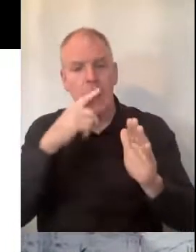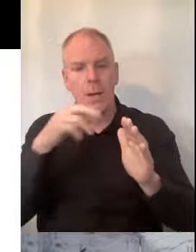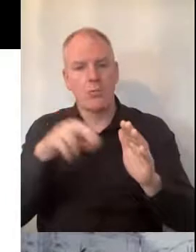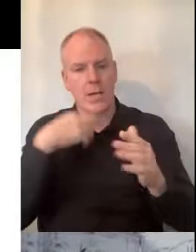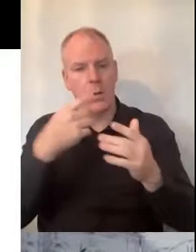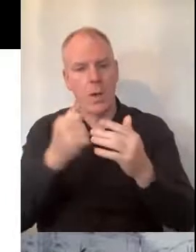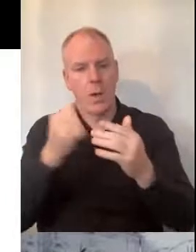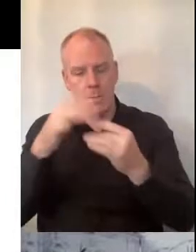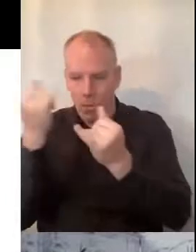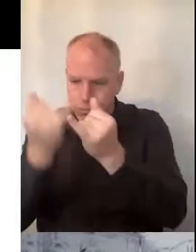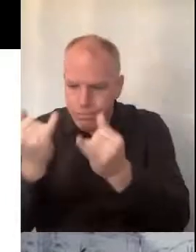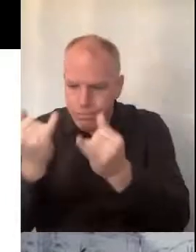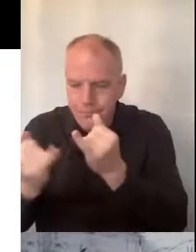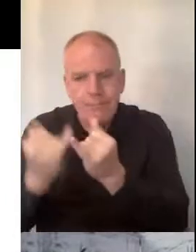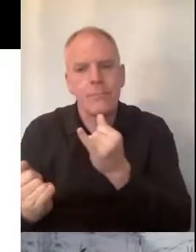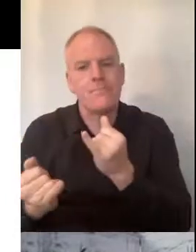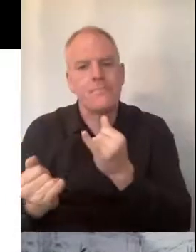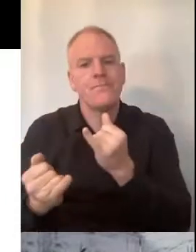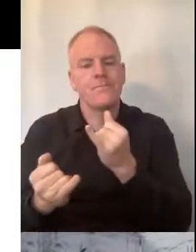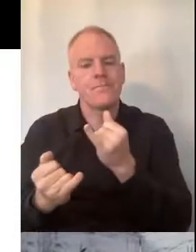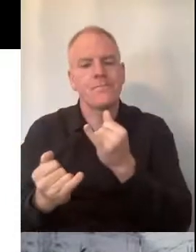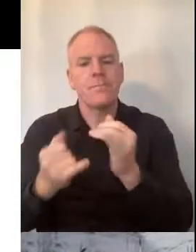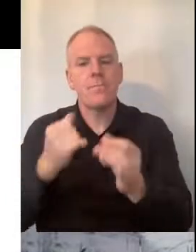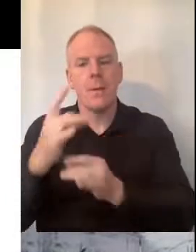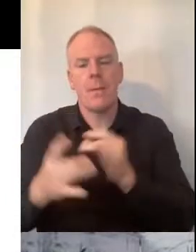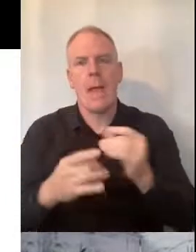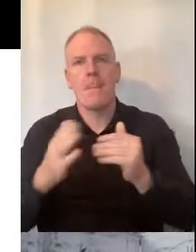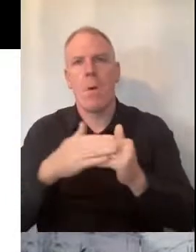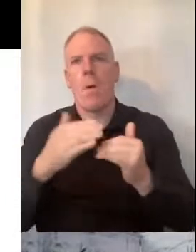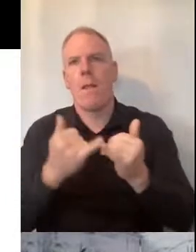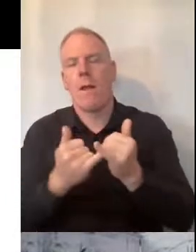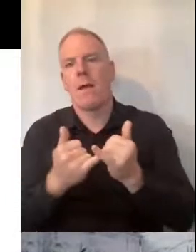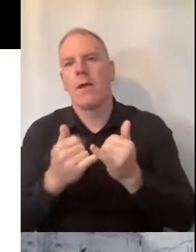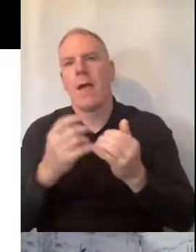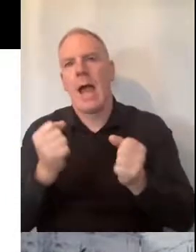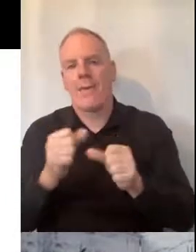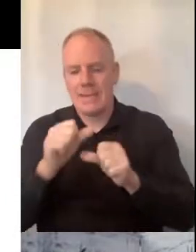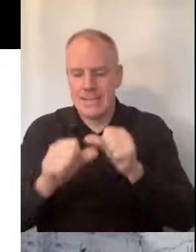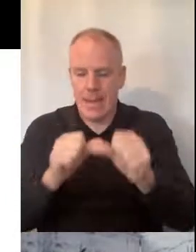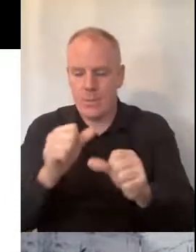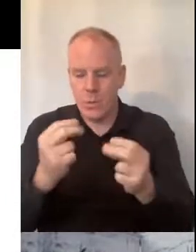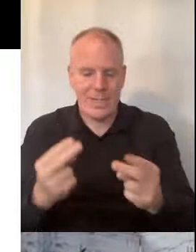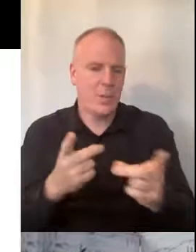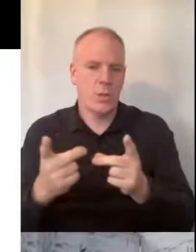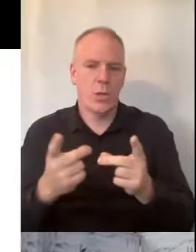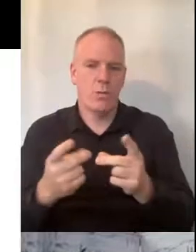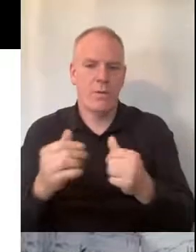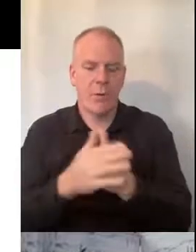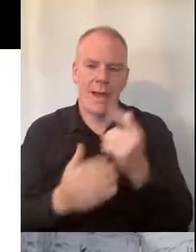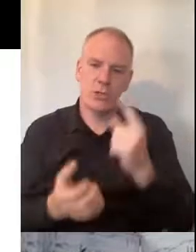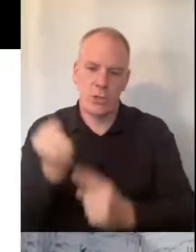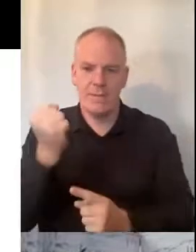refine it and to to make more to really give you the steps what you can achieve next and how you actually go